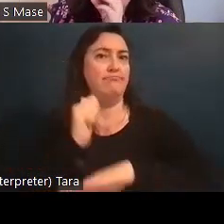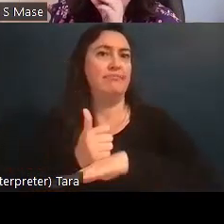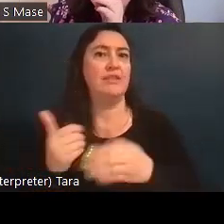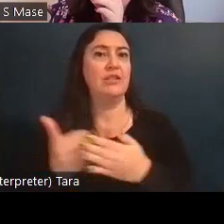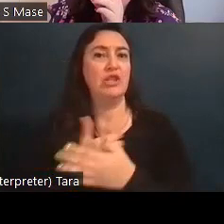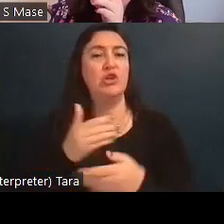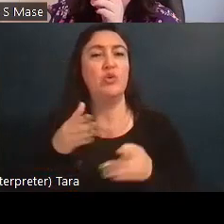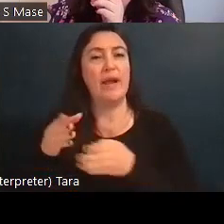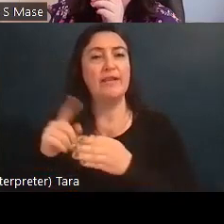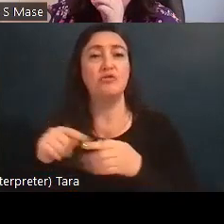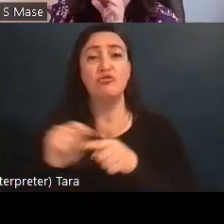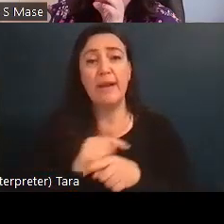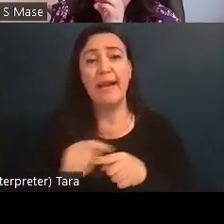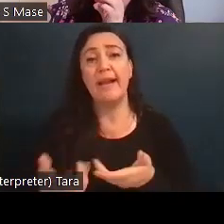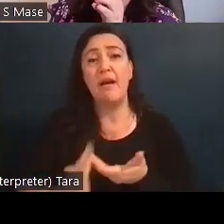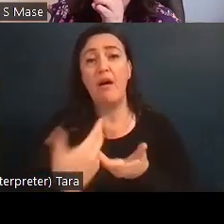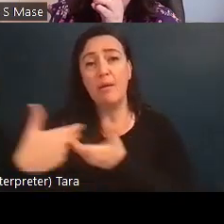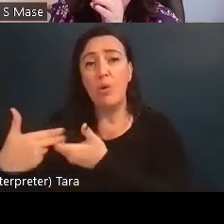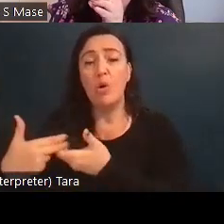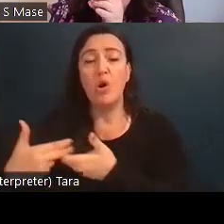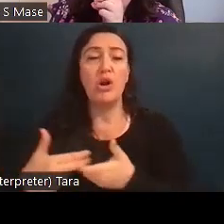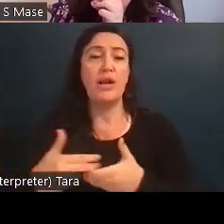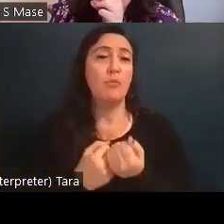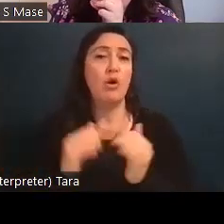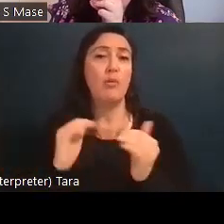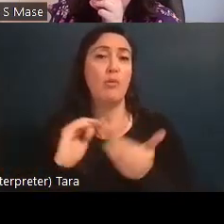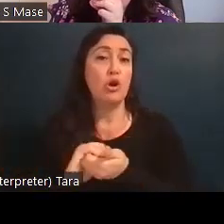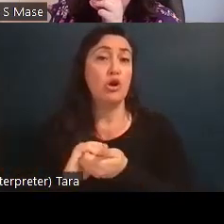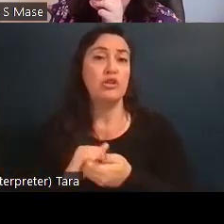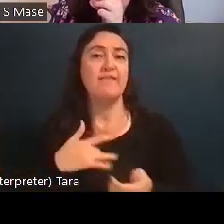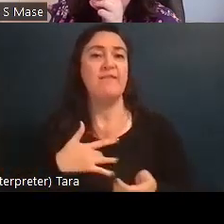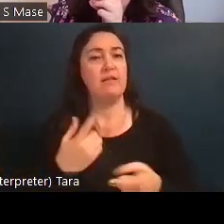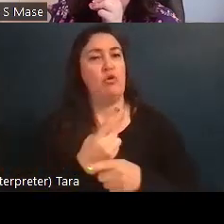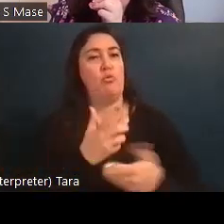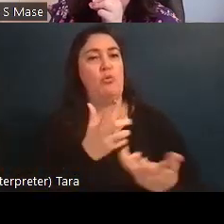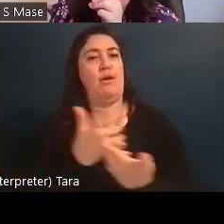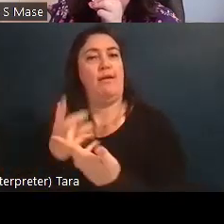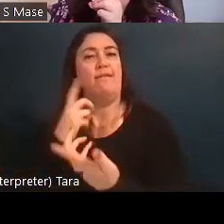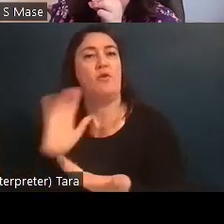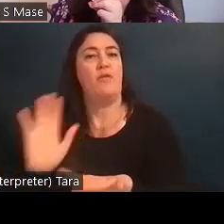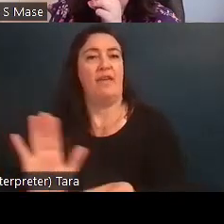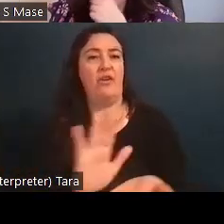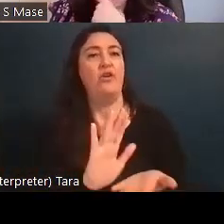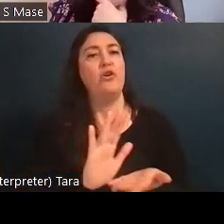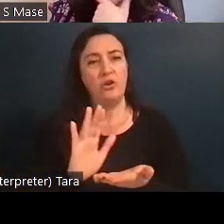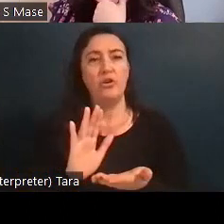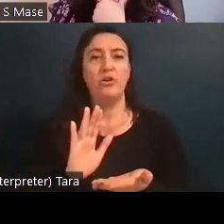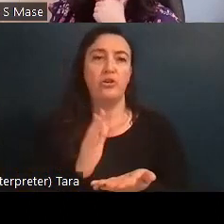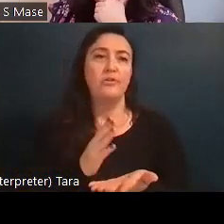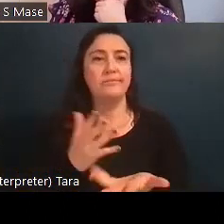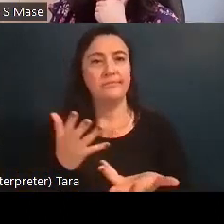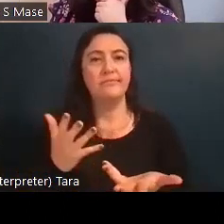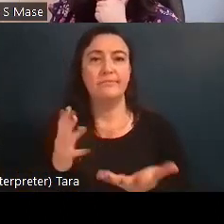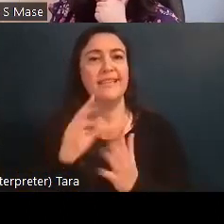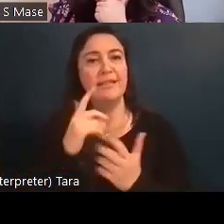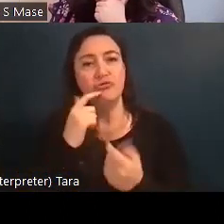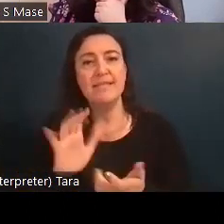support partners that feel appropriate for their for their interests and background.